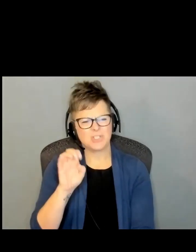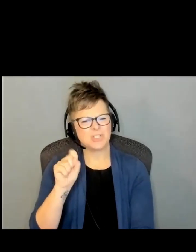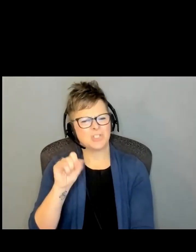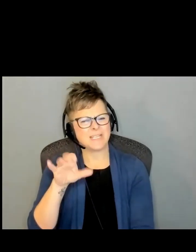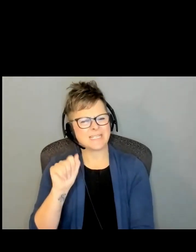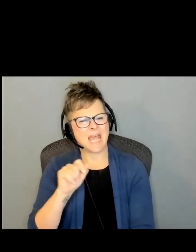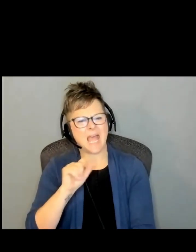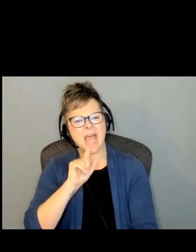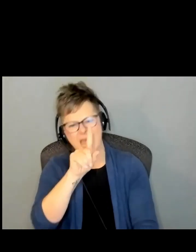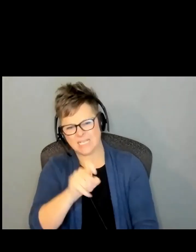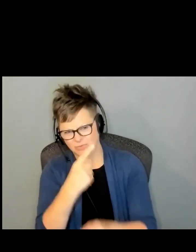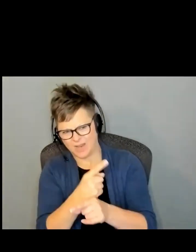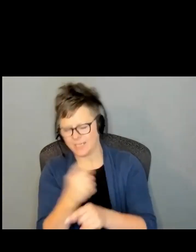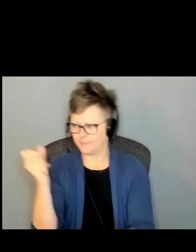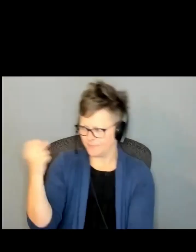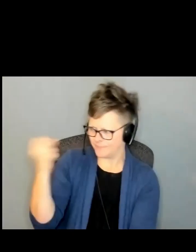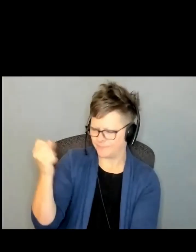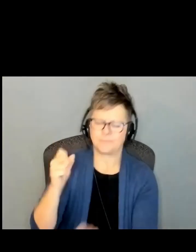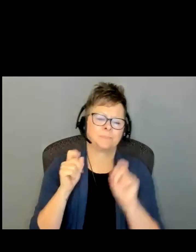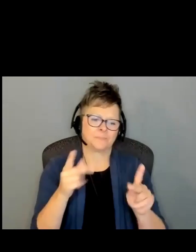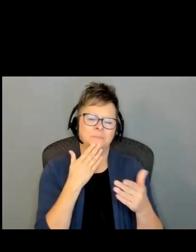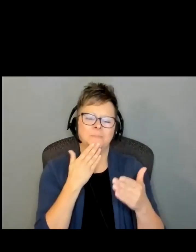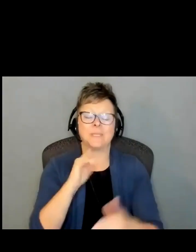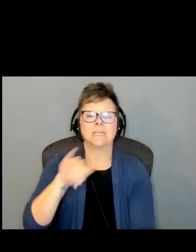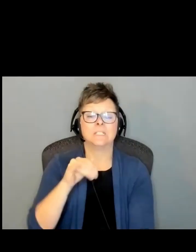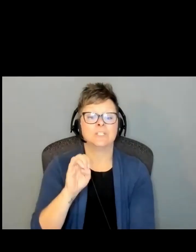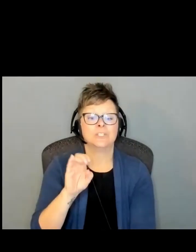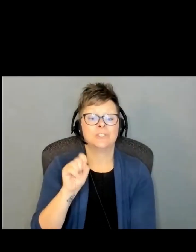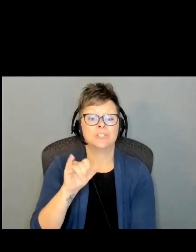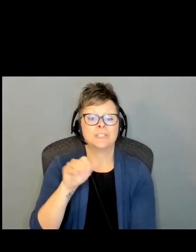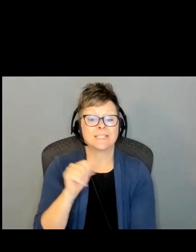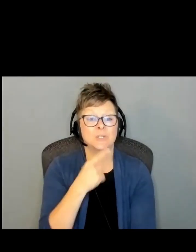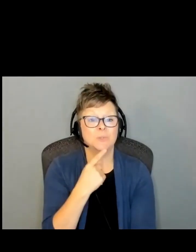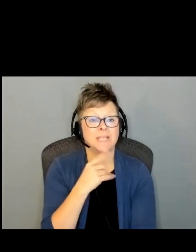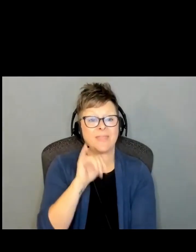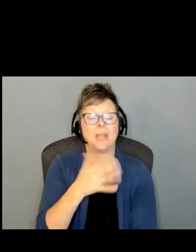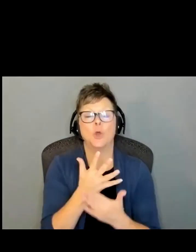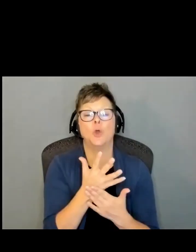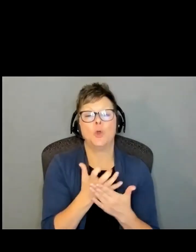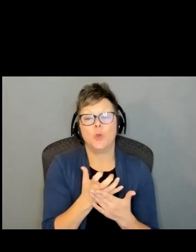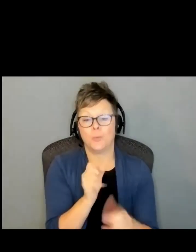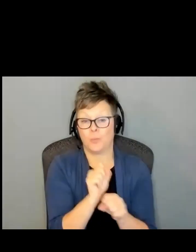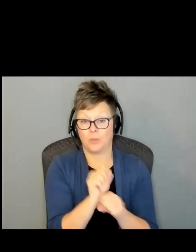Is that Jessica? Correct. So, Jessica and you mentioned that this is your early stages.